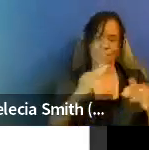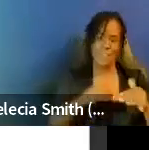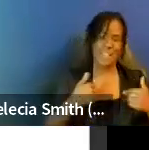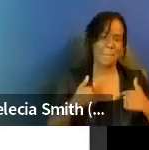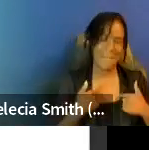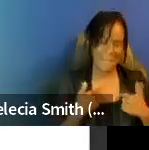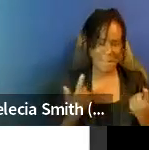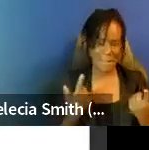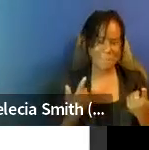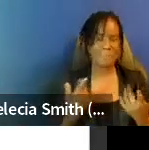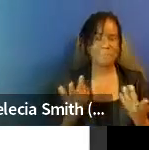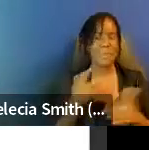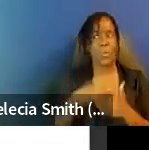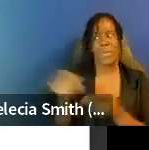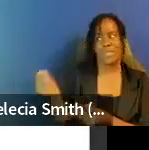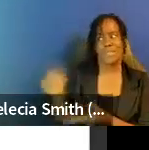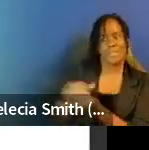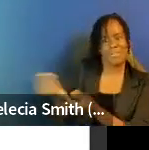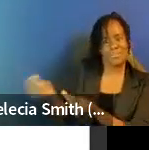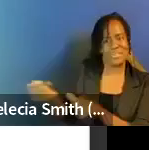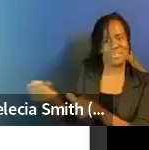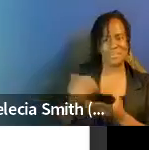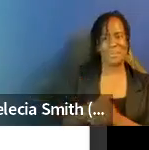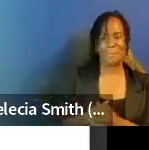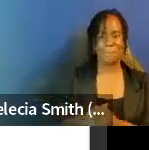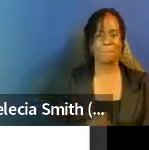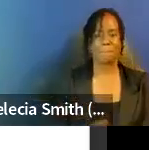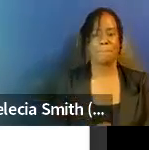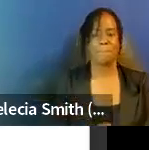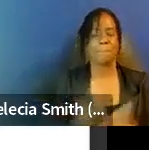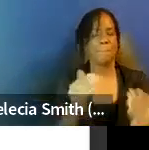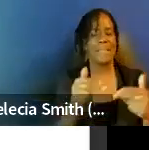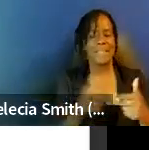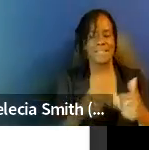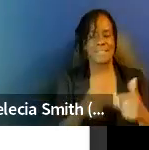thinking, I think I know what the clinician that means by